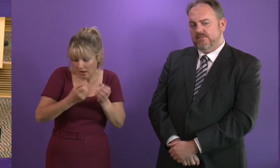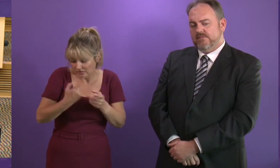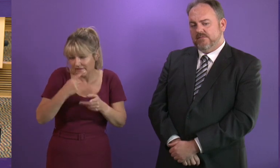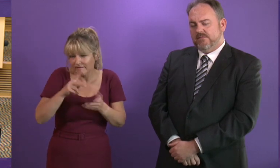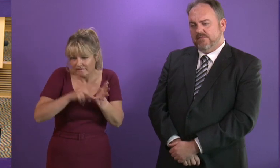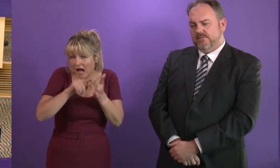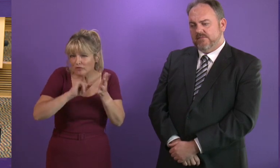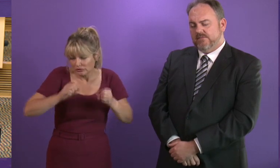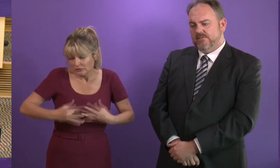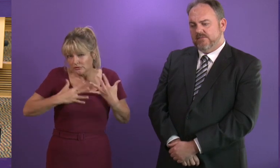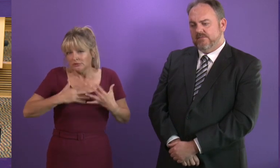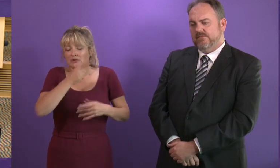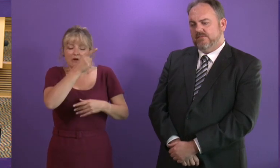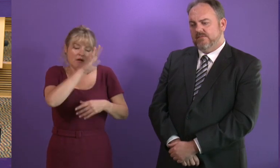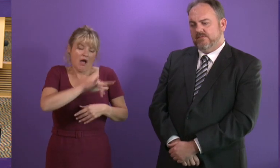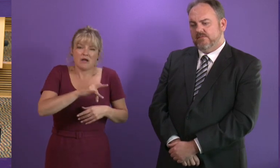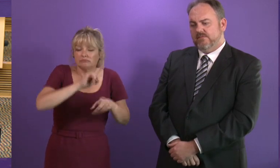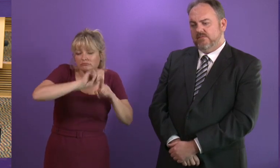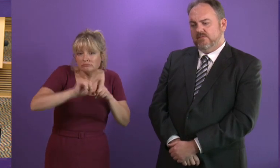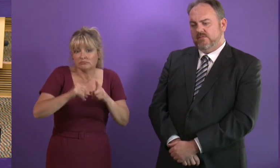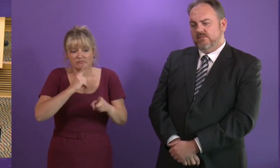Waverley Care to engage directly with people who are affected and to inform the development